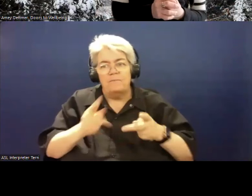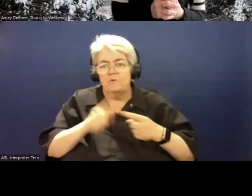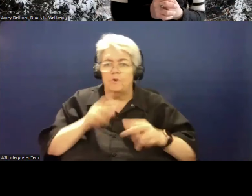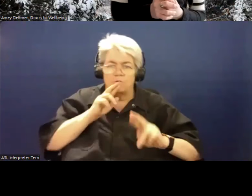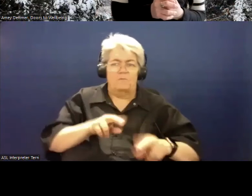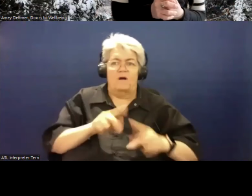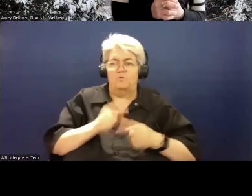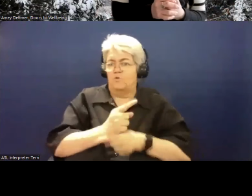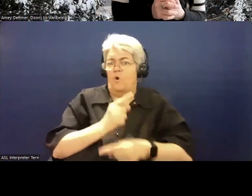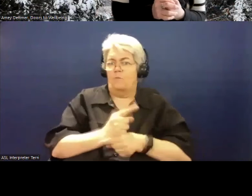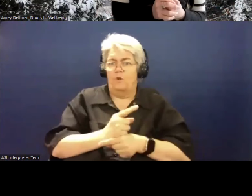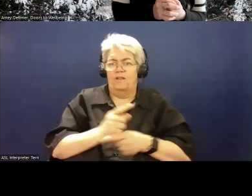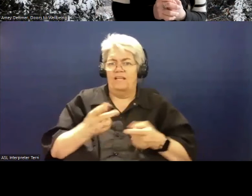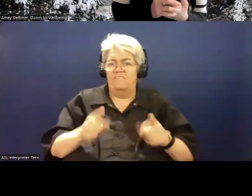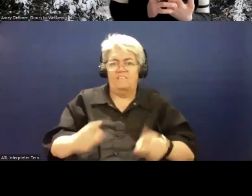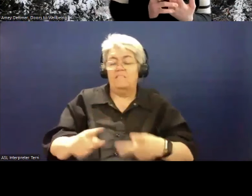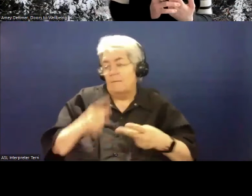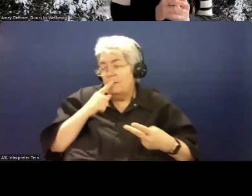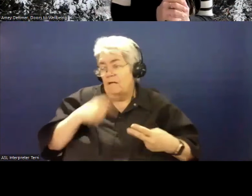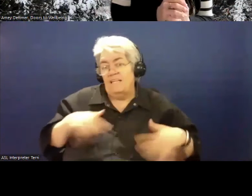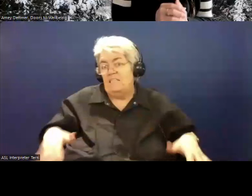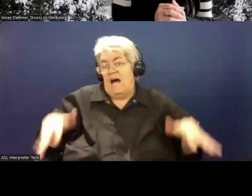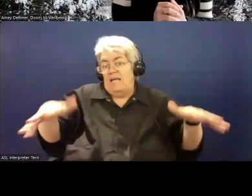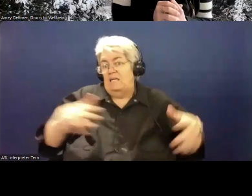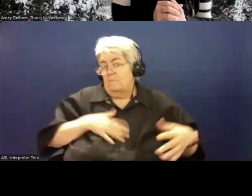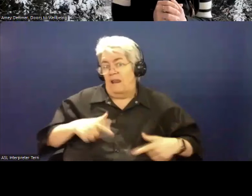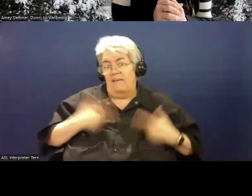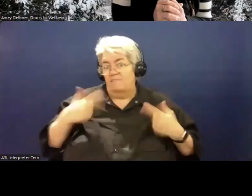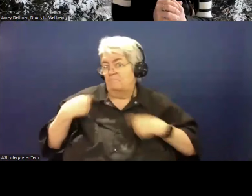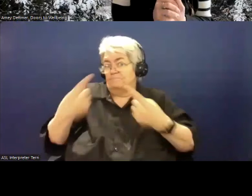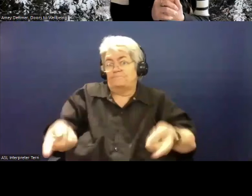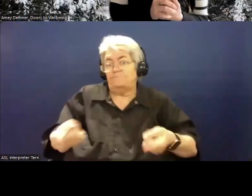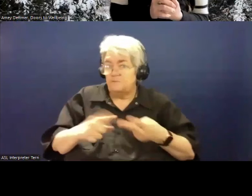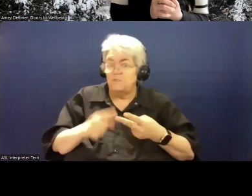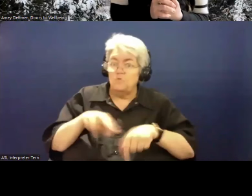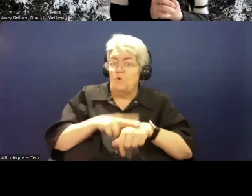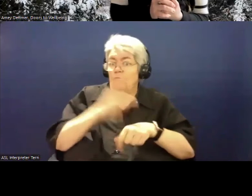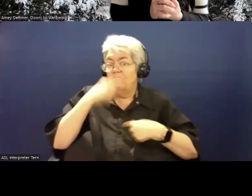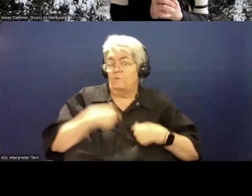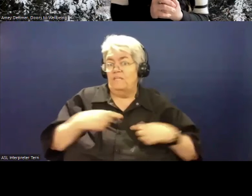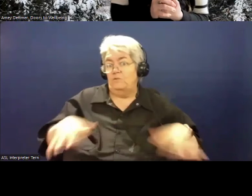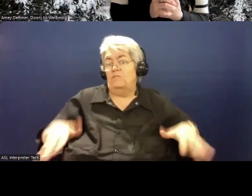LIVING WITH ANXIETY MY ENTIRE LIFE. WHEN I THINK ABOUT THIS QUESTION OF